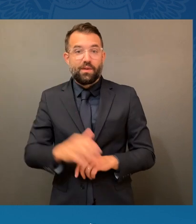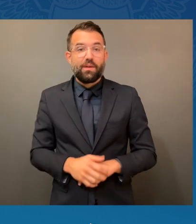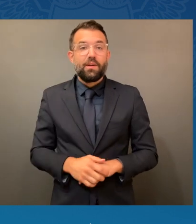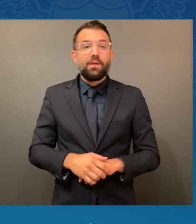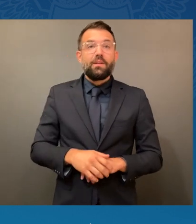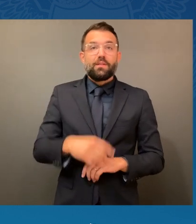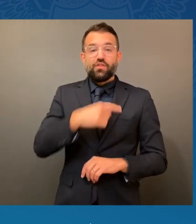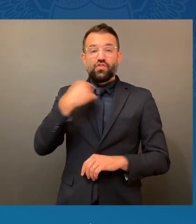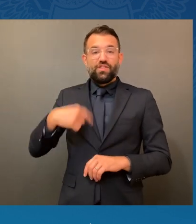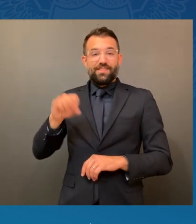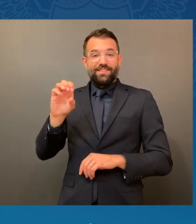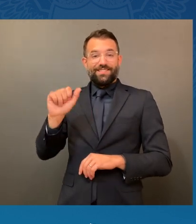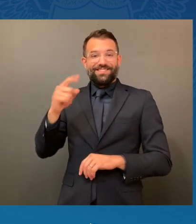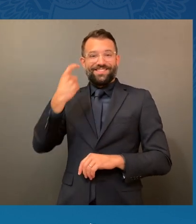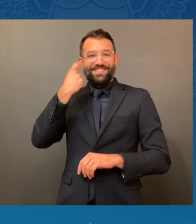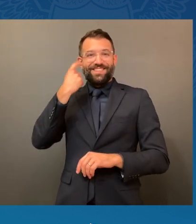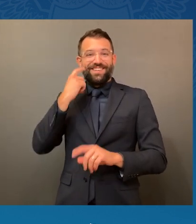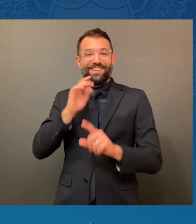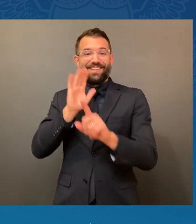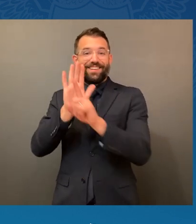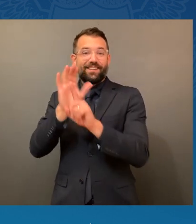Sailors, last month, not too far from here,